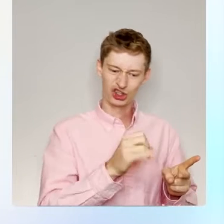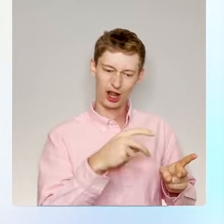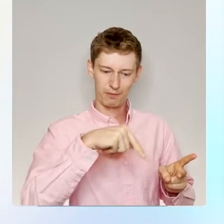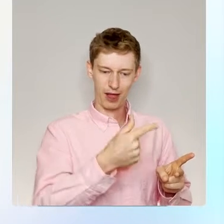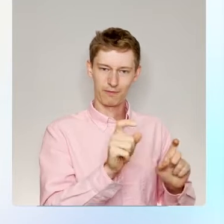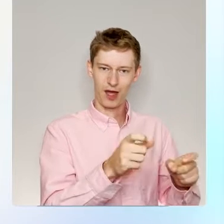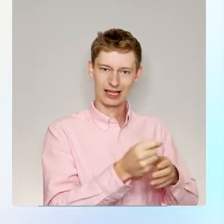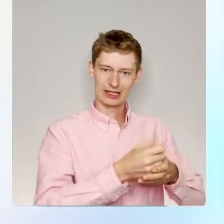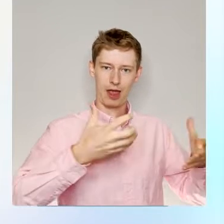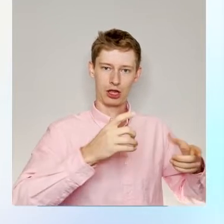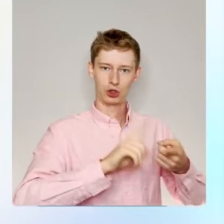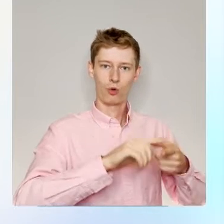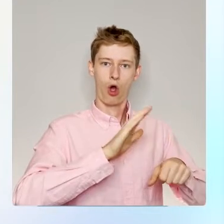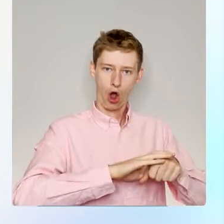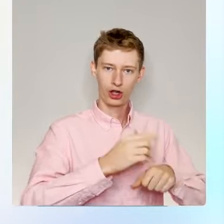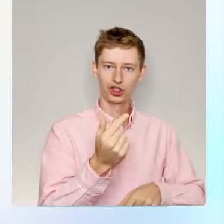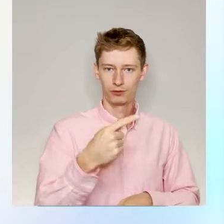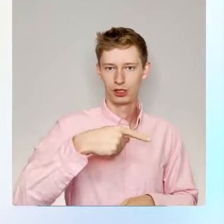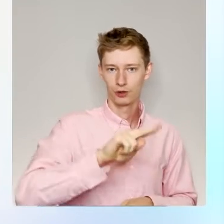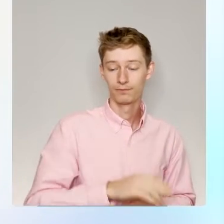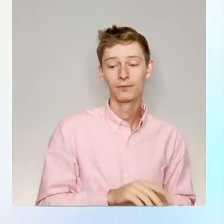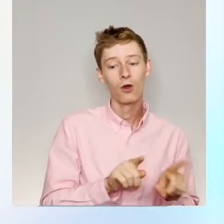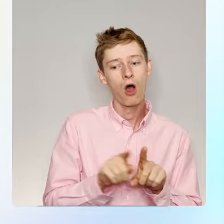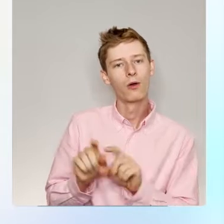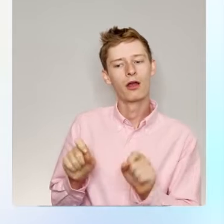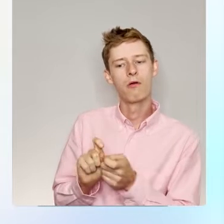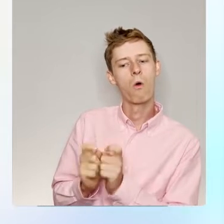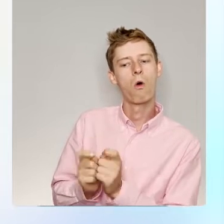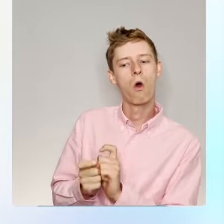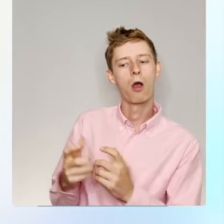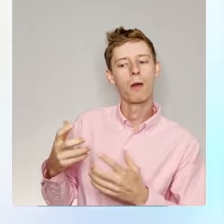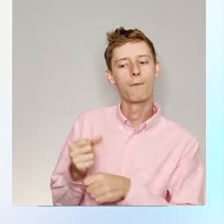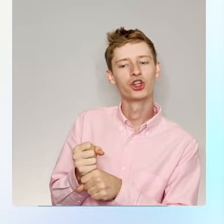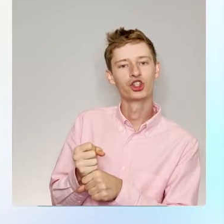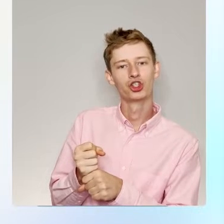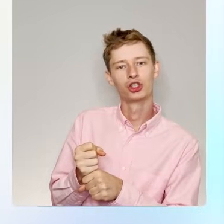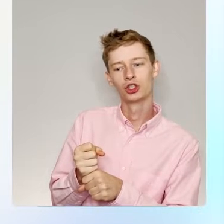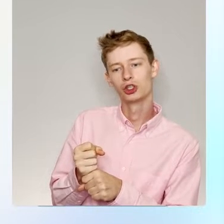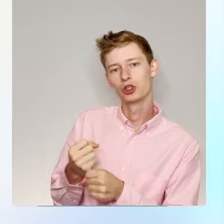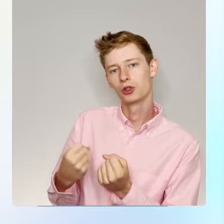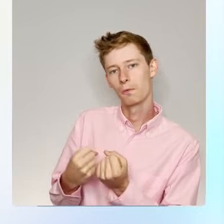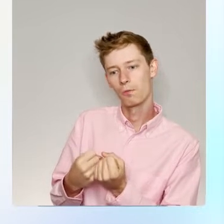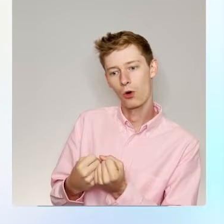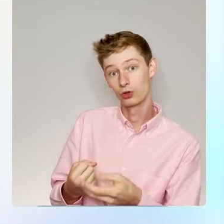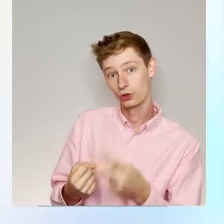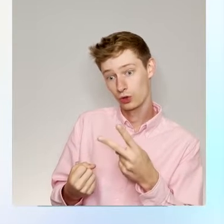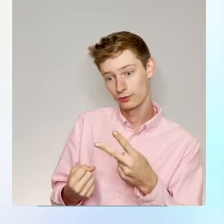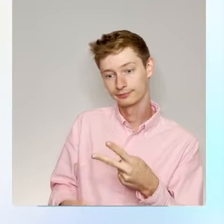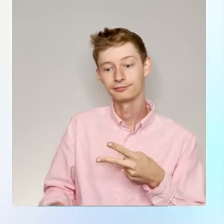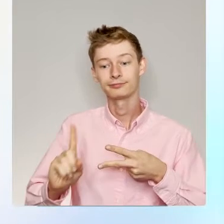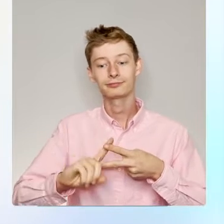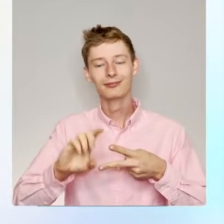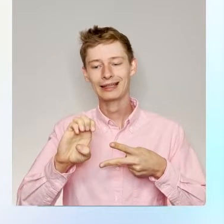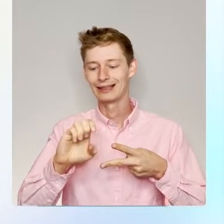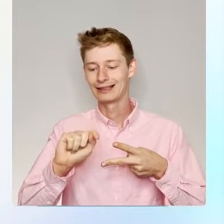and the UASTC mode is very high quality, and a higher file size to match. And regardless of which one you use,